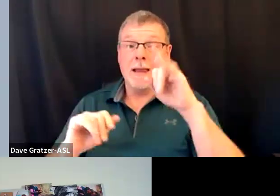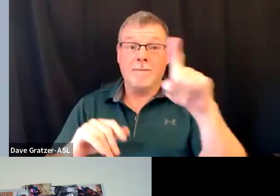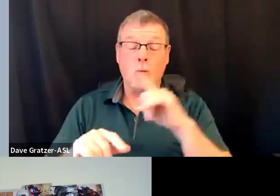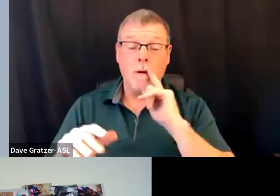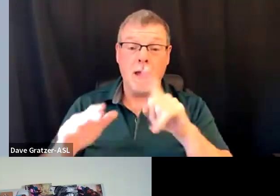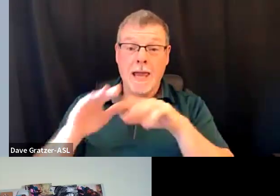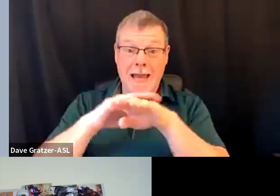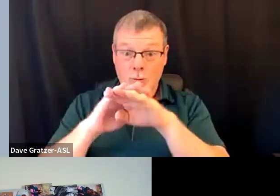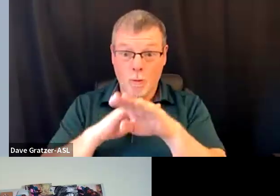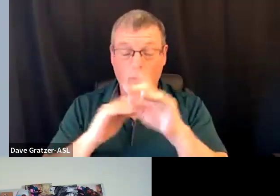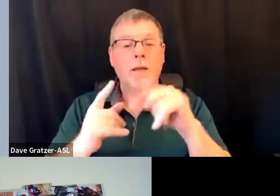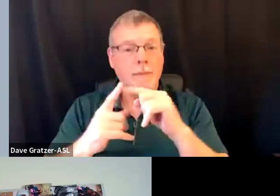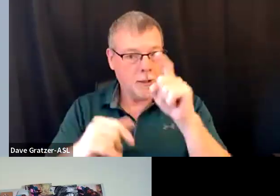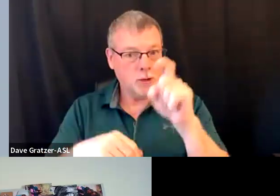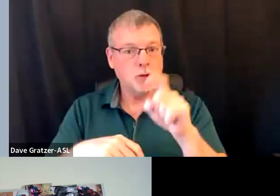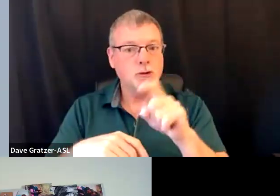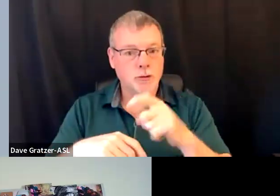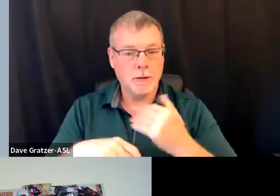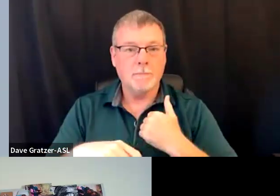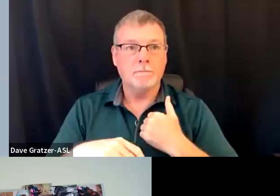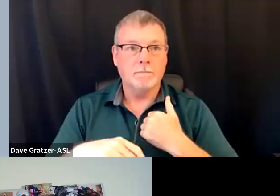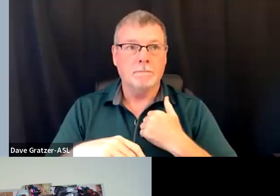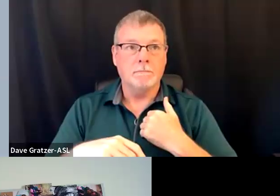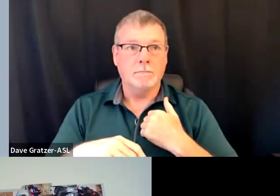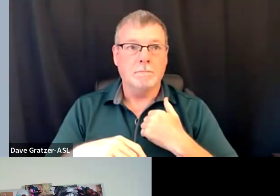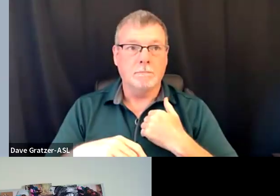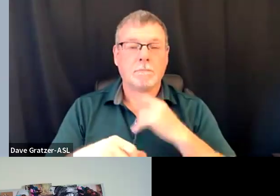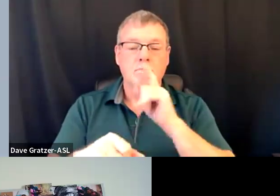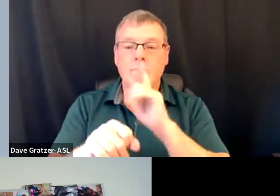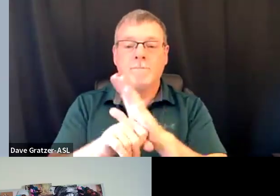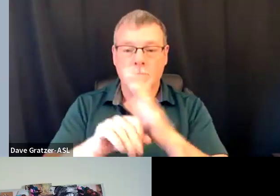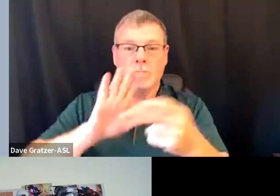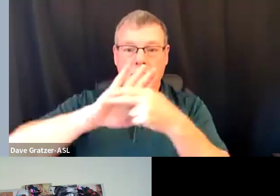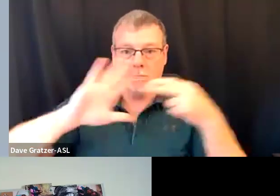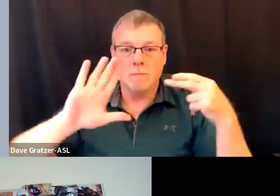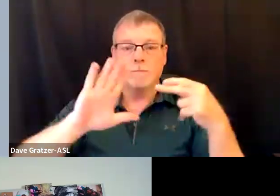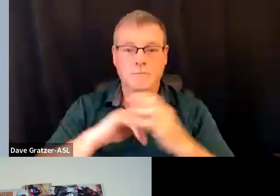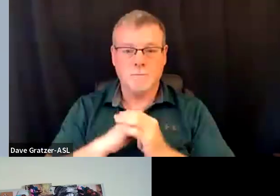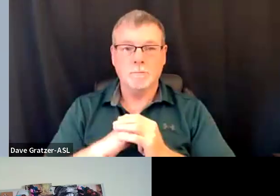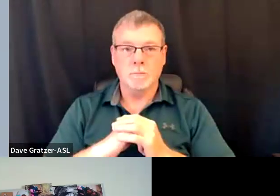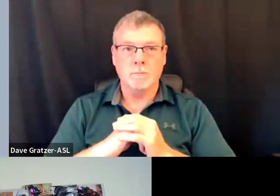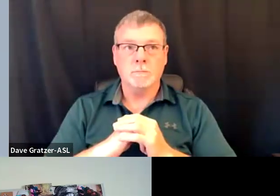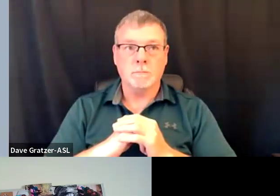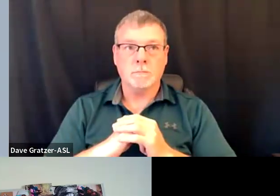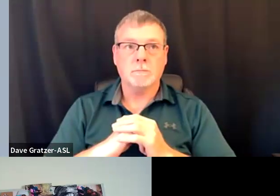you should have that confirmed diagnosis. So it's kind of a tricky thing,